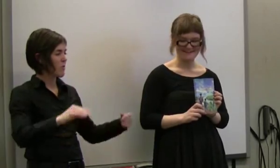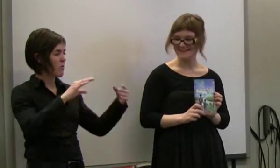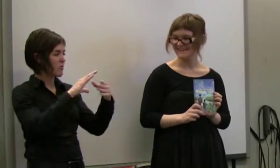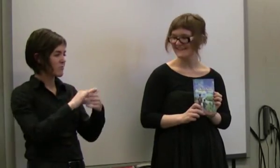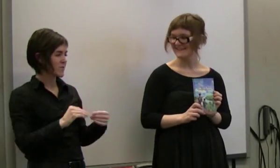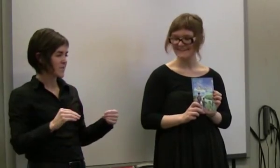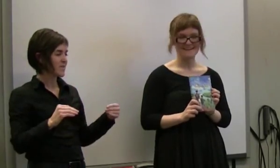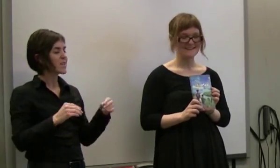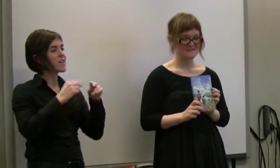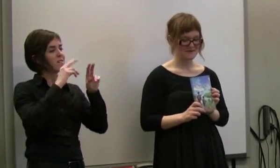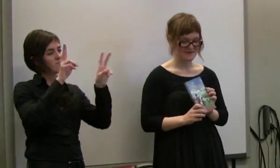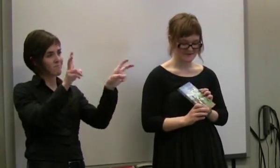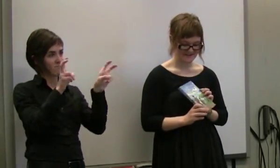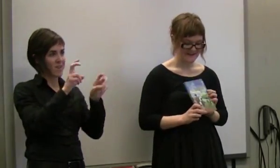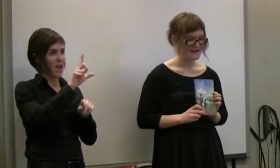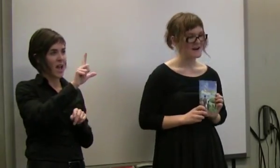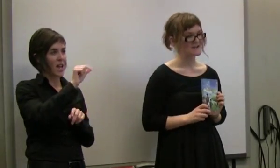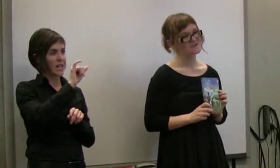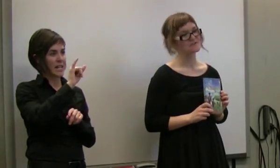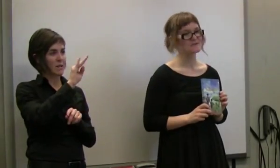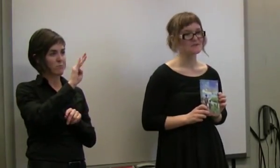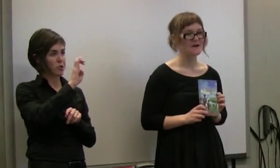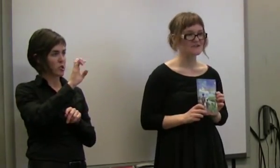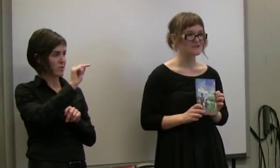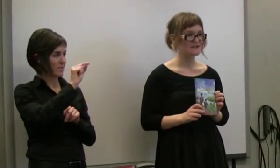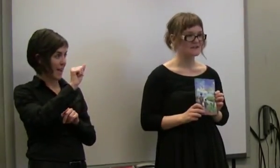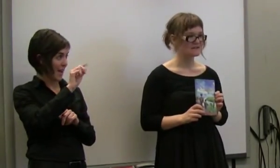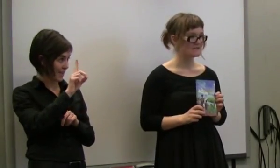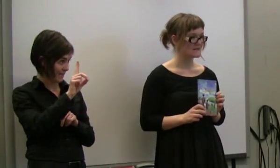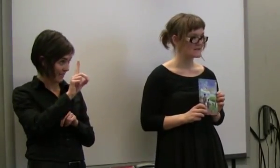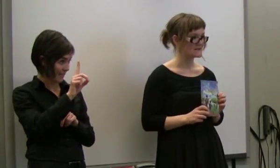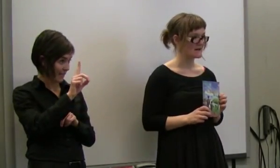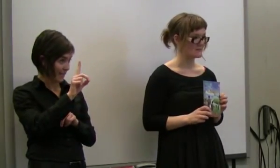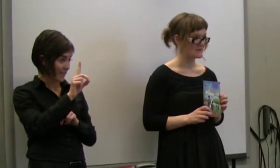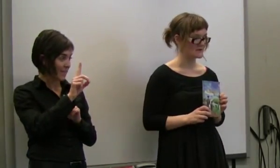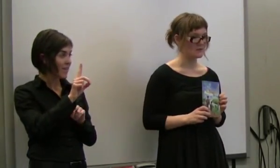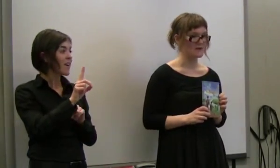a very interesting story, Libertad.